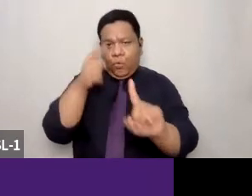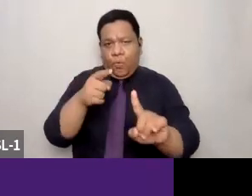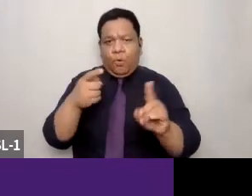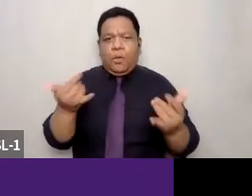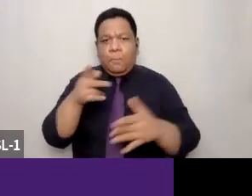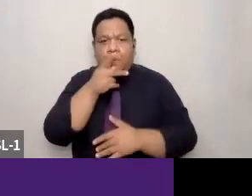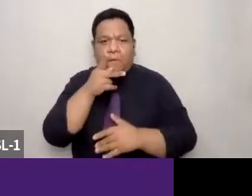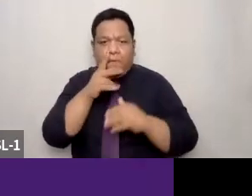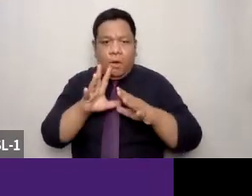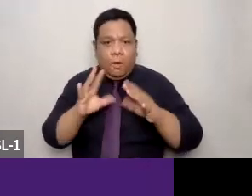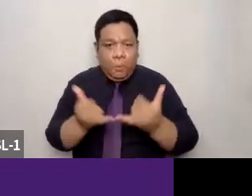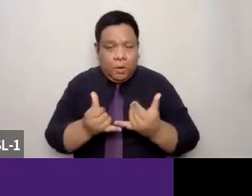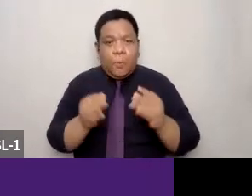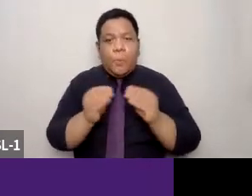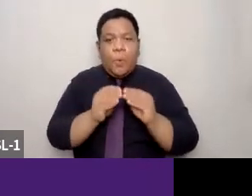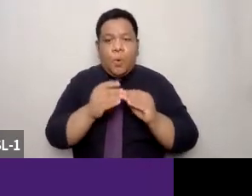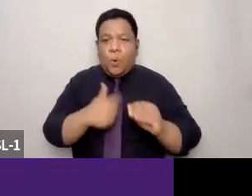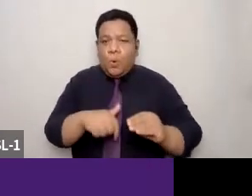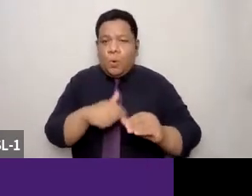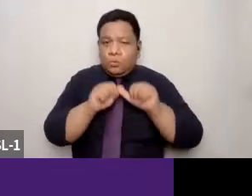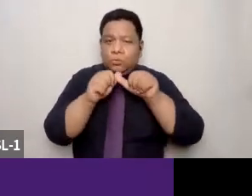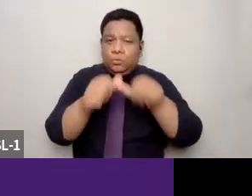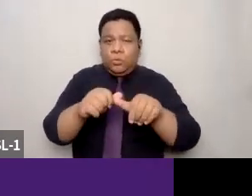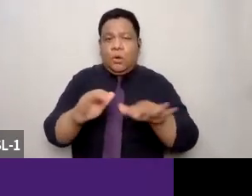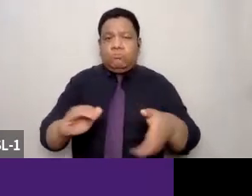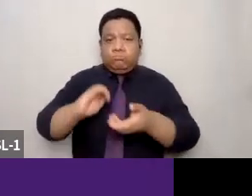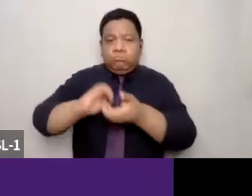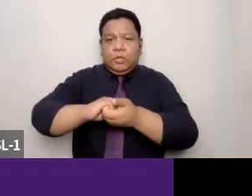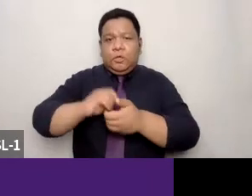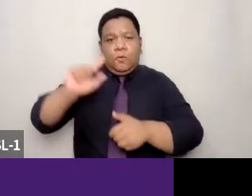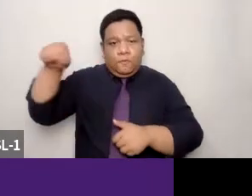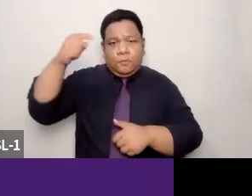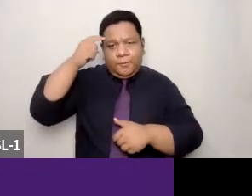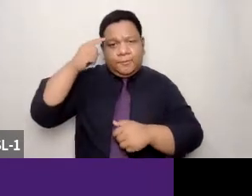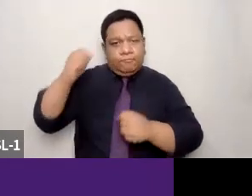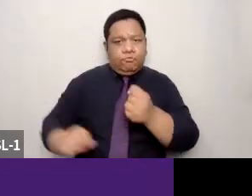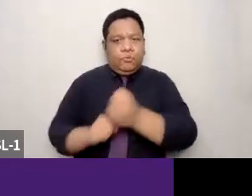Furthemore, we continue our partnership with the government behind the national vaccination program.